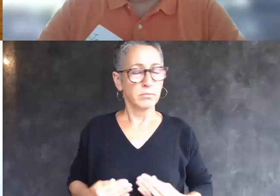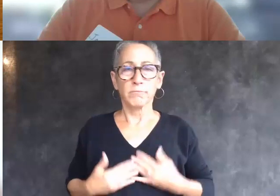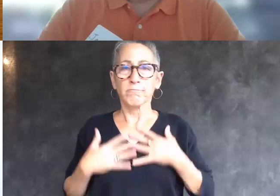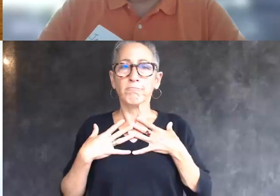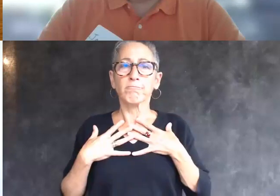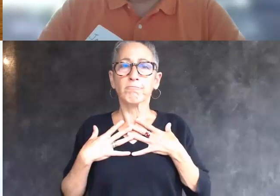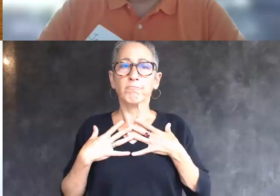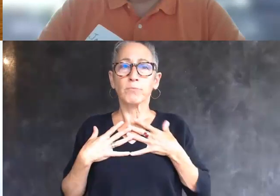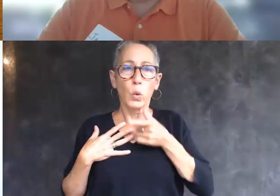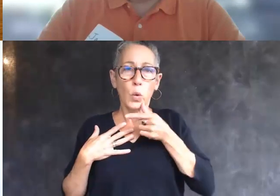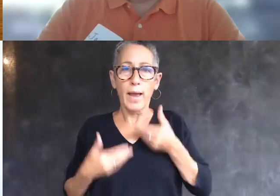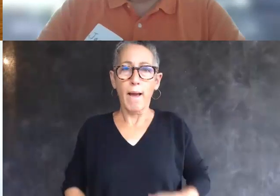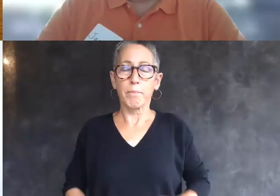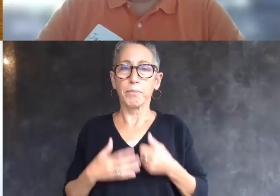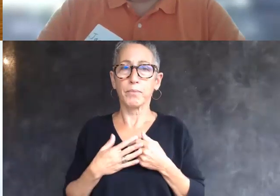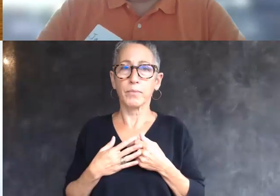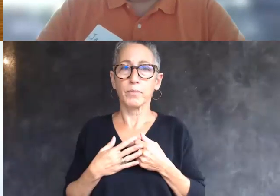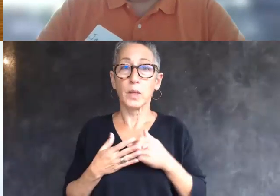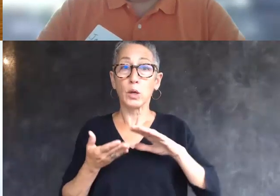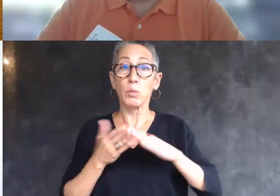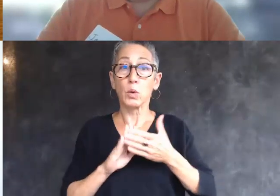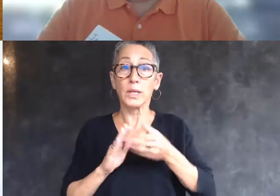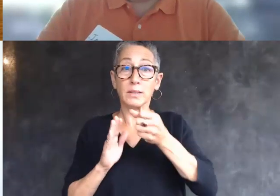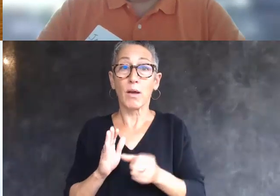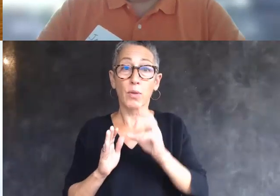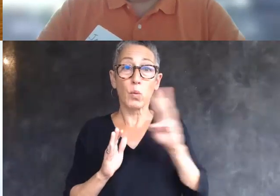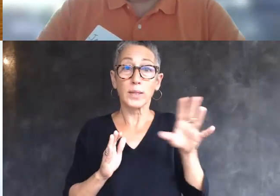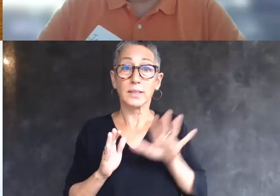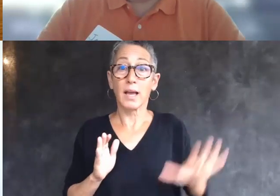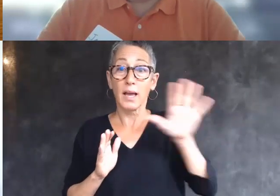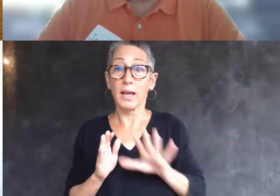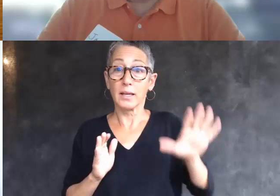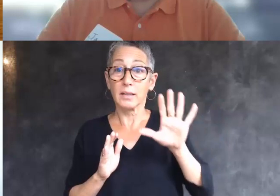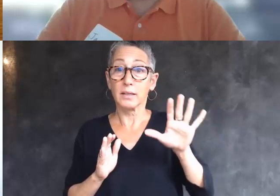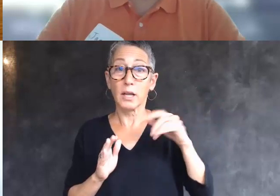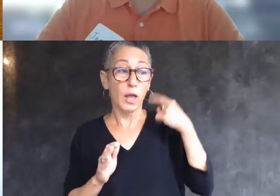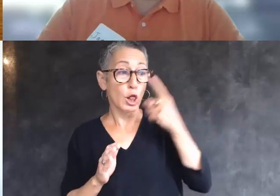But the reasons that these communities on the south and west side look like this are not because I am inherently deficient.